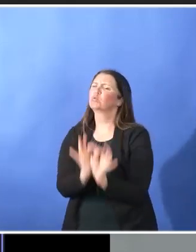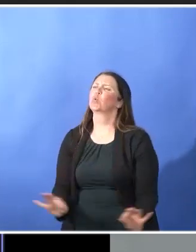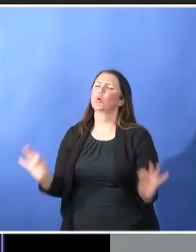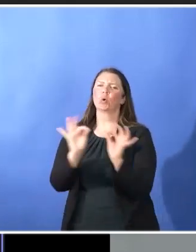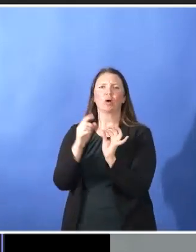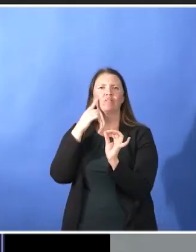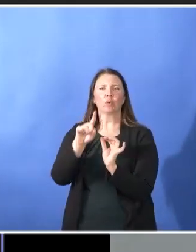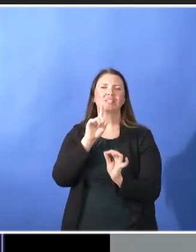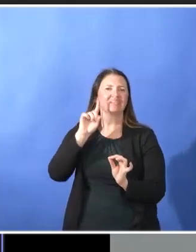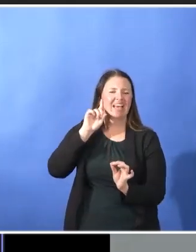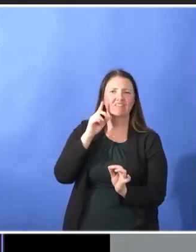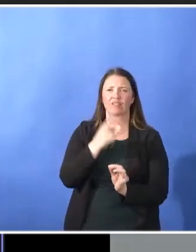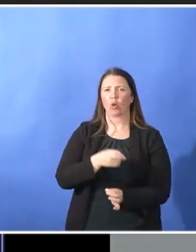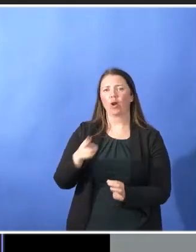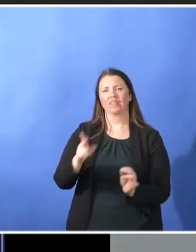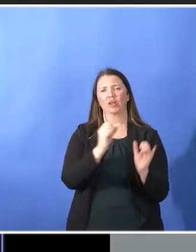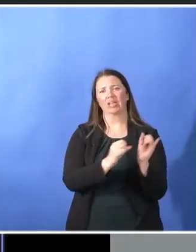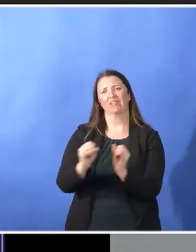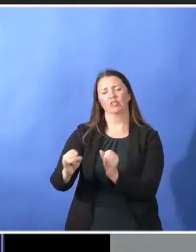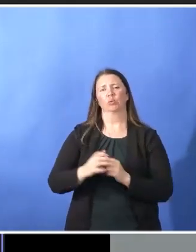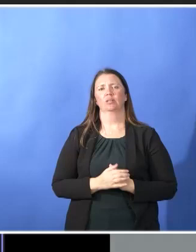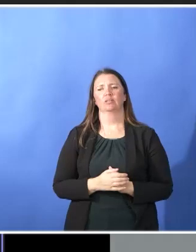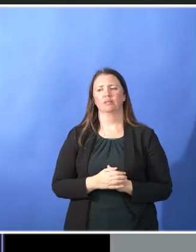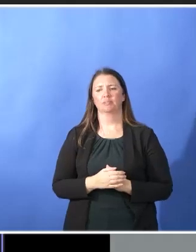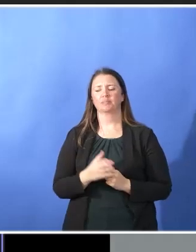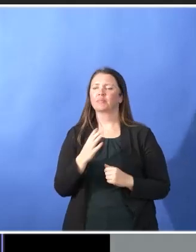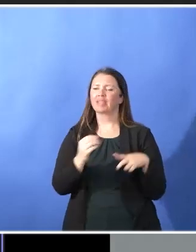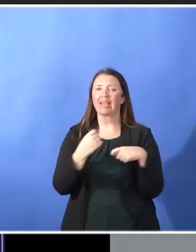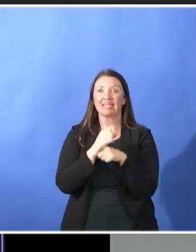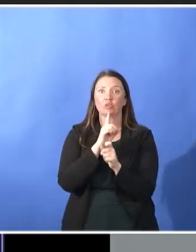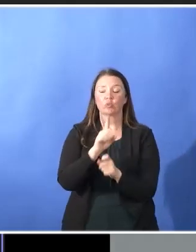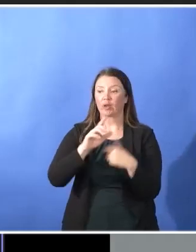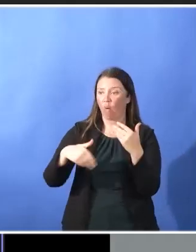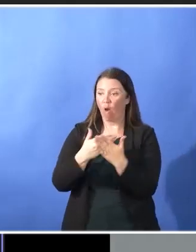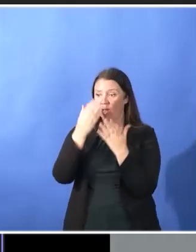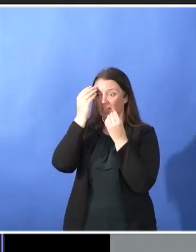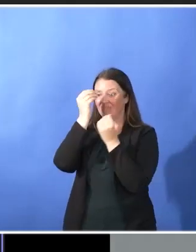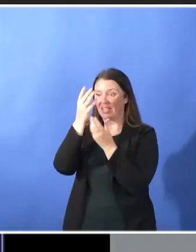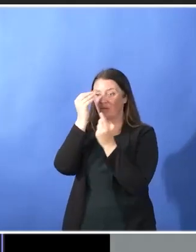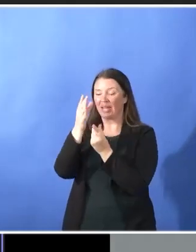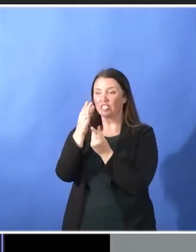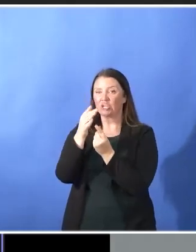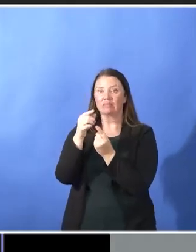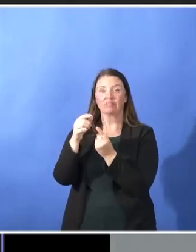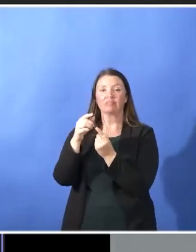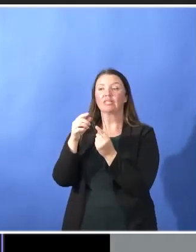IMPORTANT FOR DE